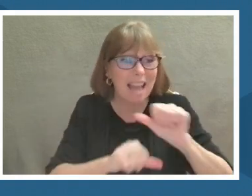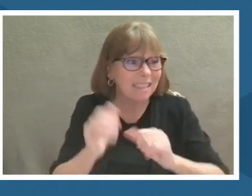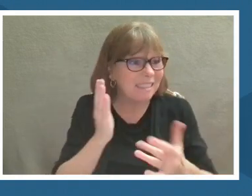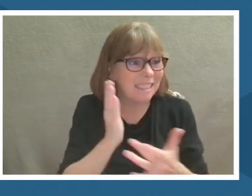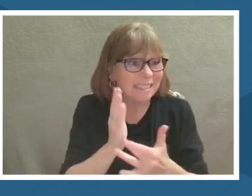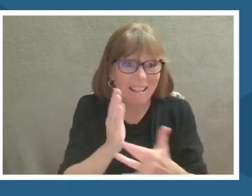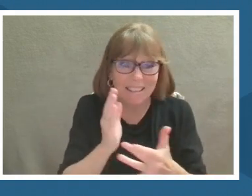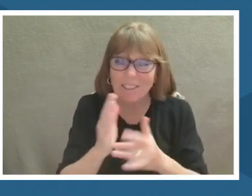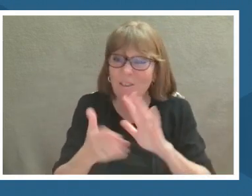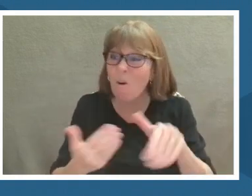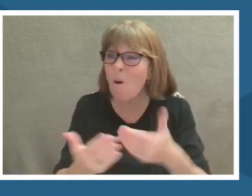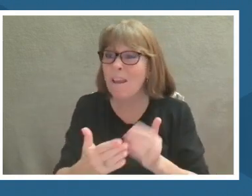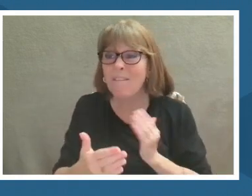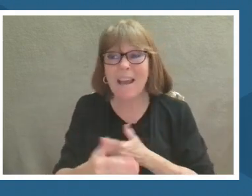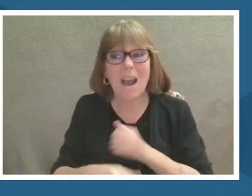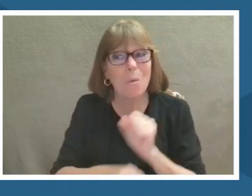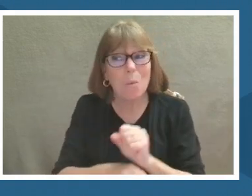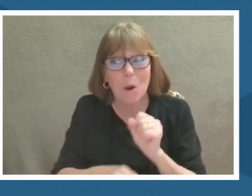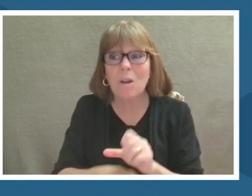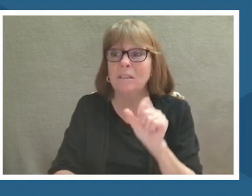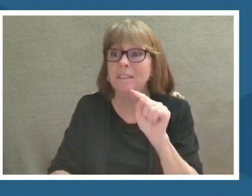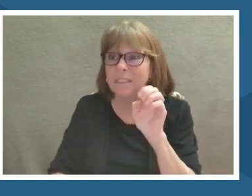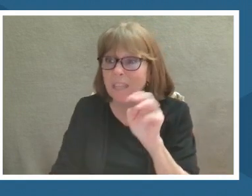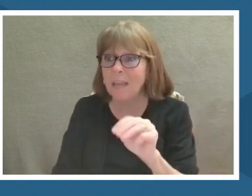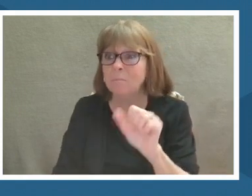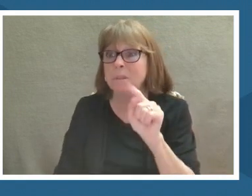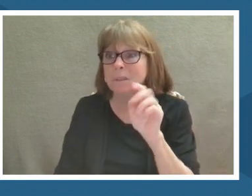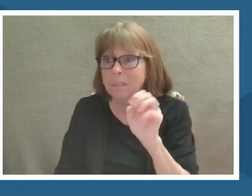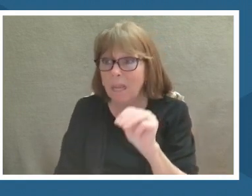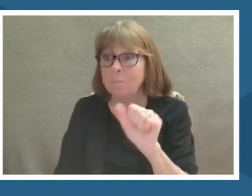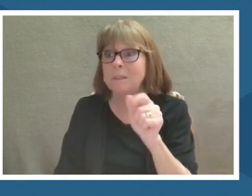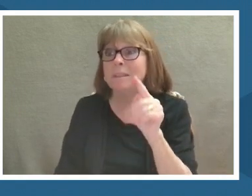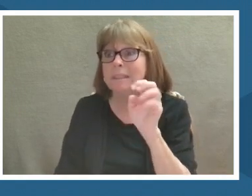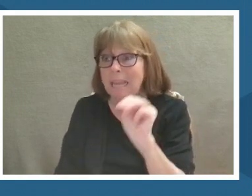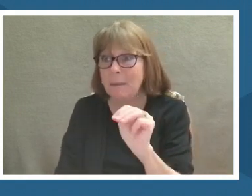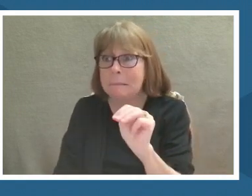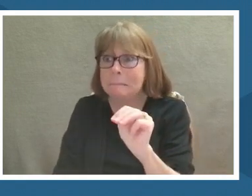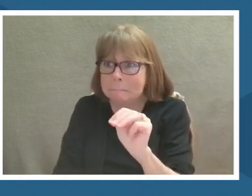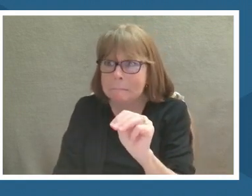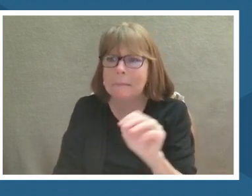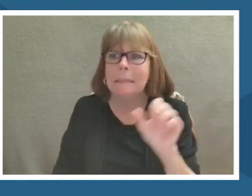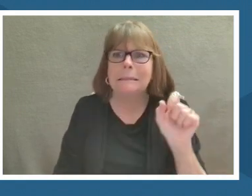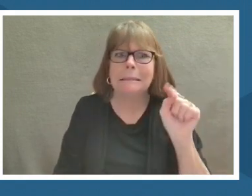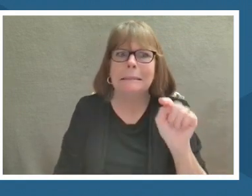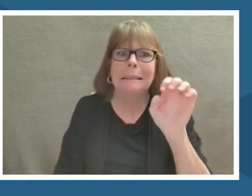use the acronym of stem so we're trying to integrate science technology